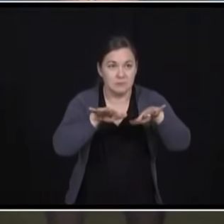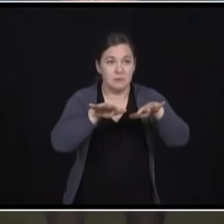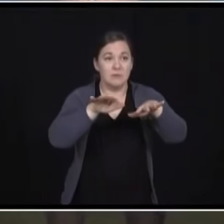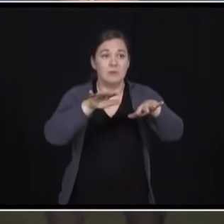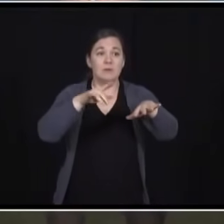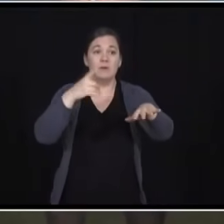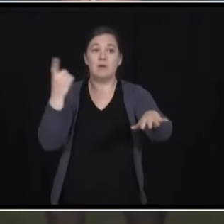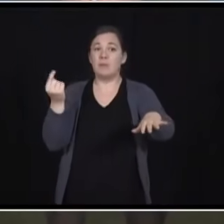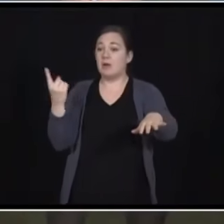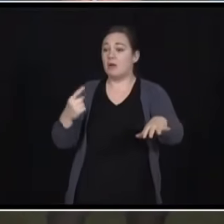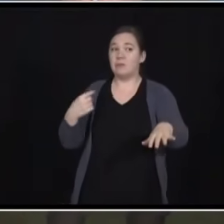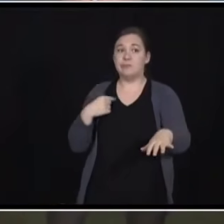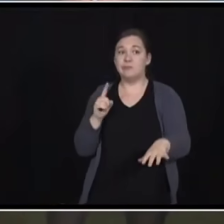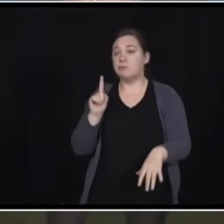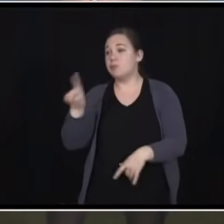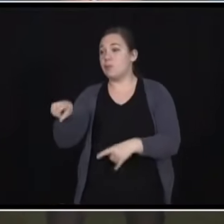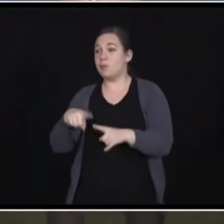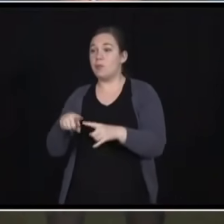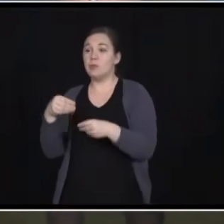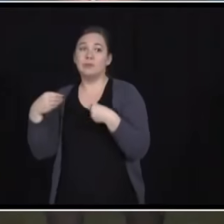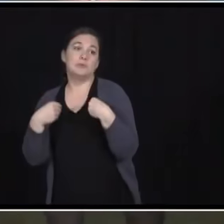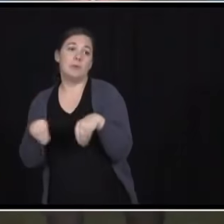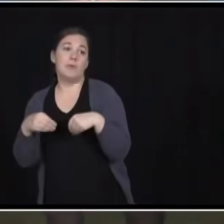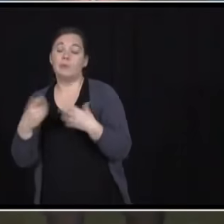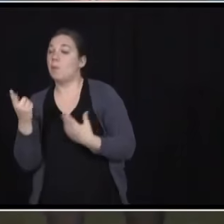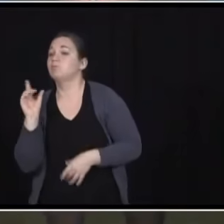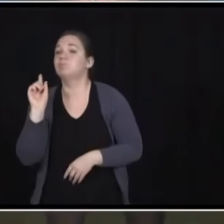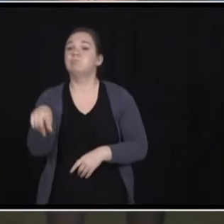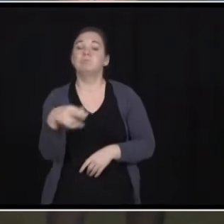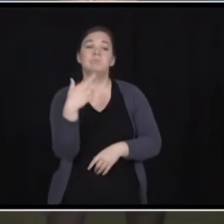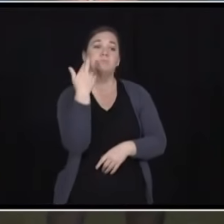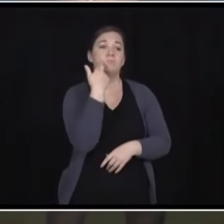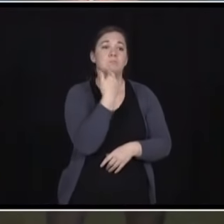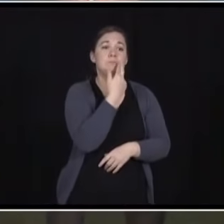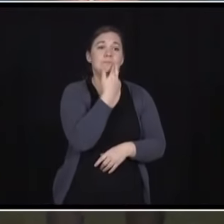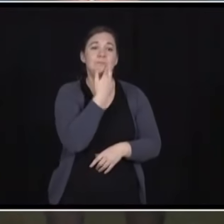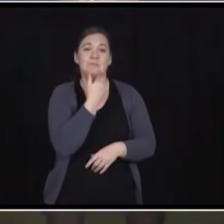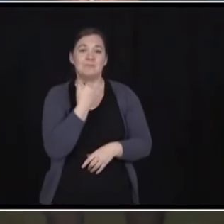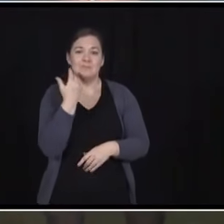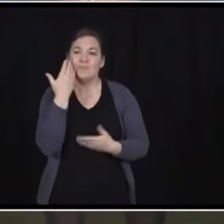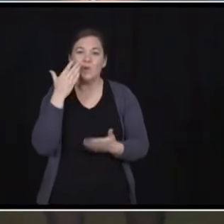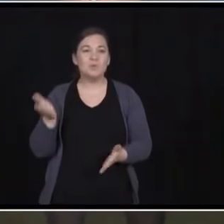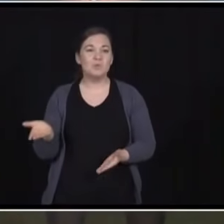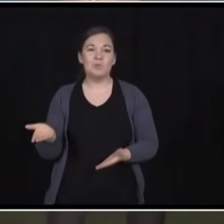when they call a case, if that case says they visited a retirement home or they go to